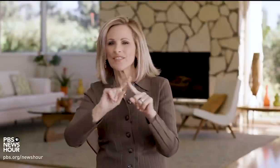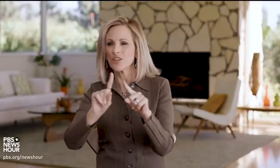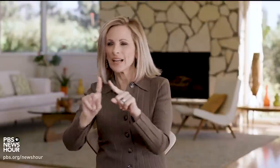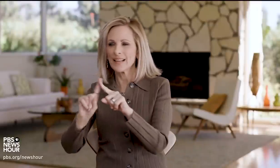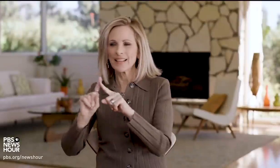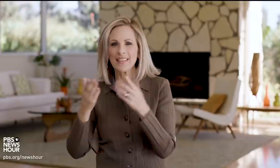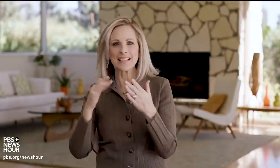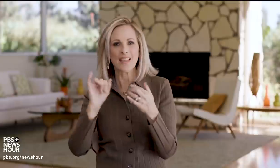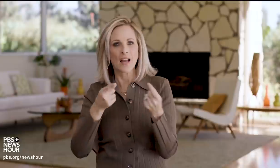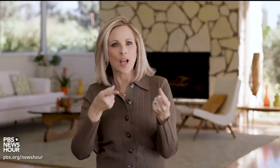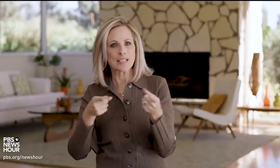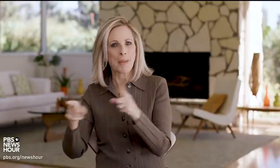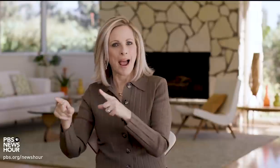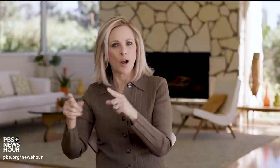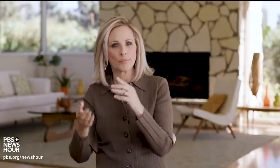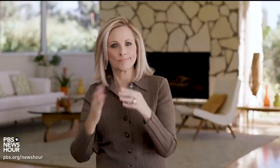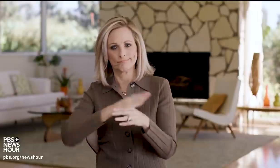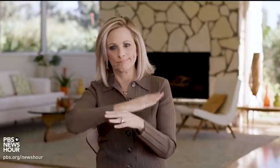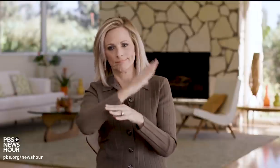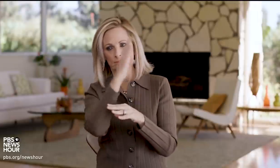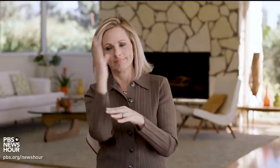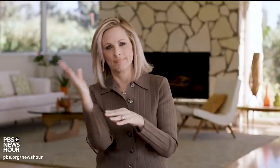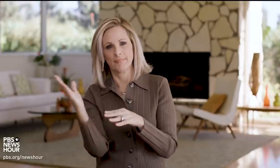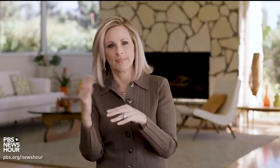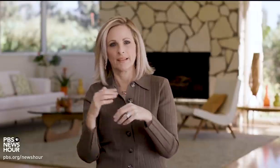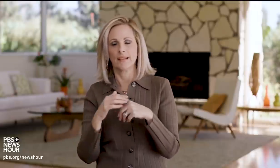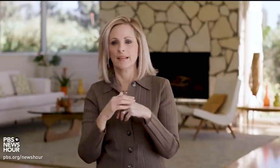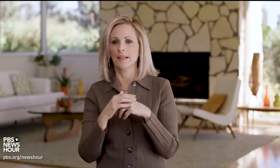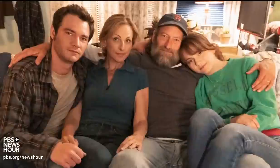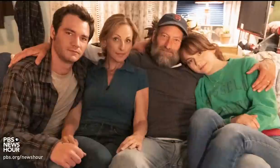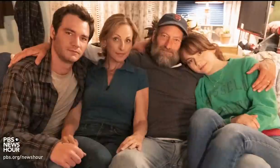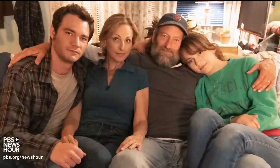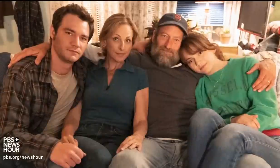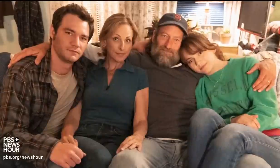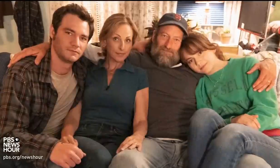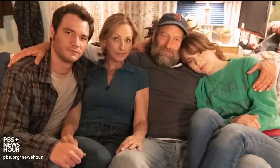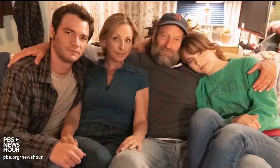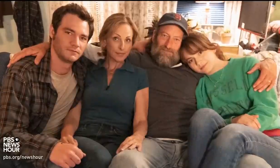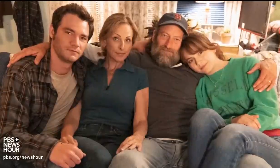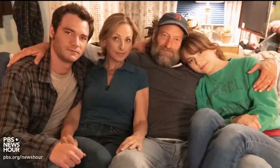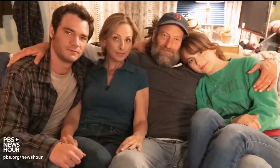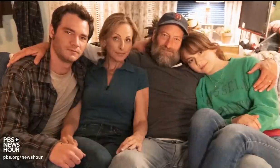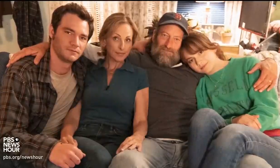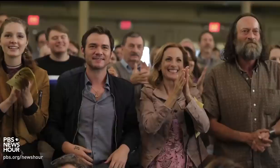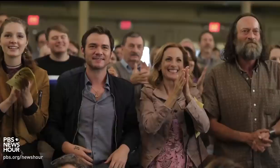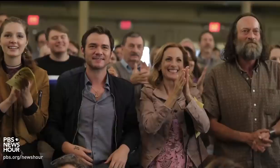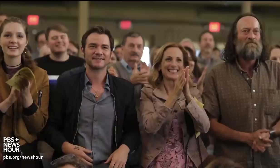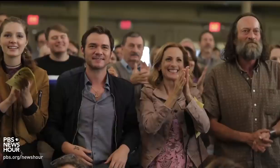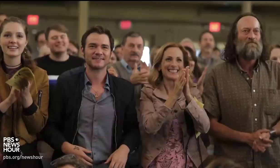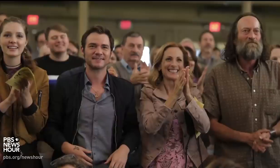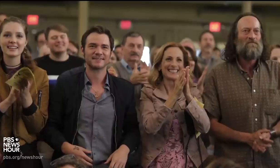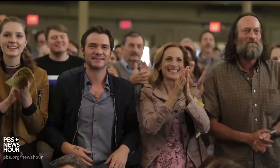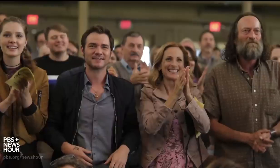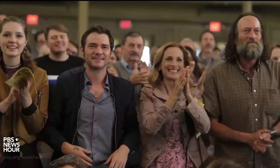And it's about the journey that this family goes through, and it's a very positive view of deaf people, and it's a reflection what happens